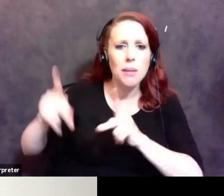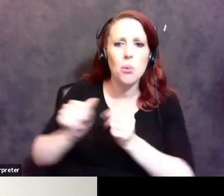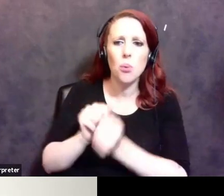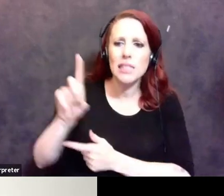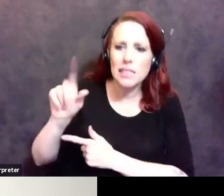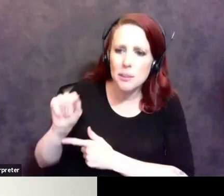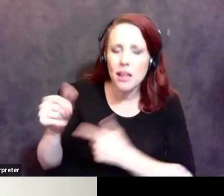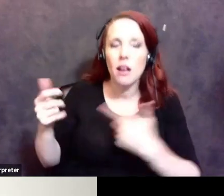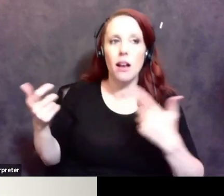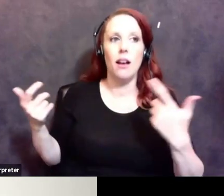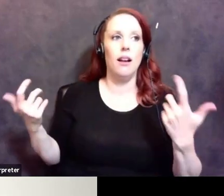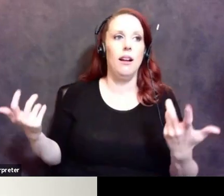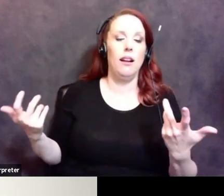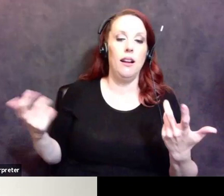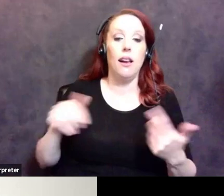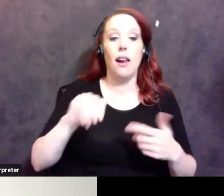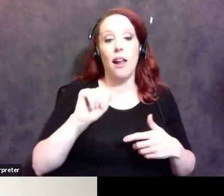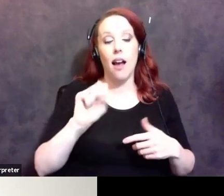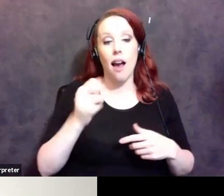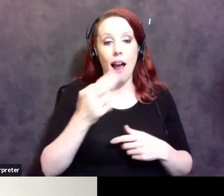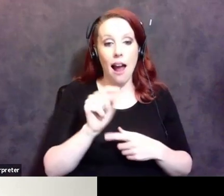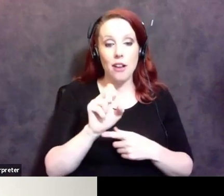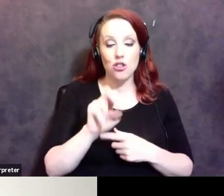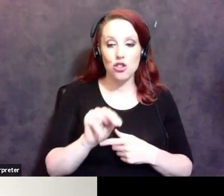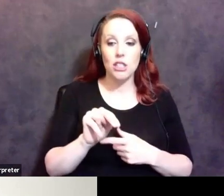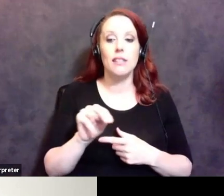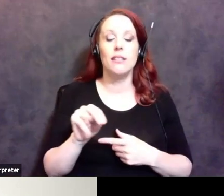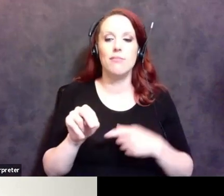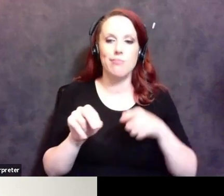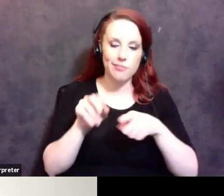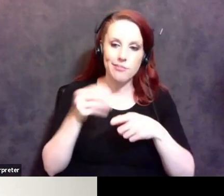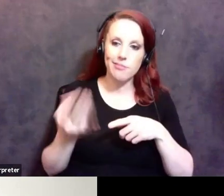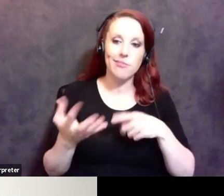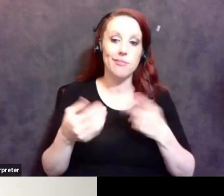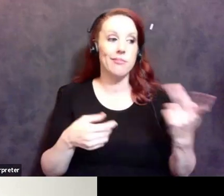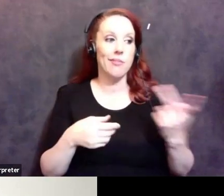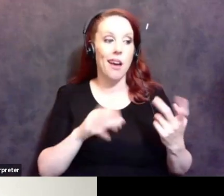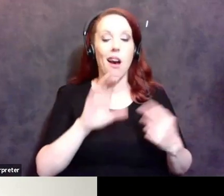I would say Ashton, to Melinda and I's conversation earlier, for me calling in would be someone reached